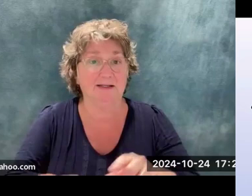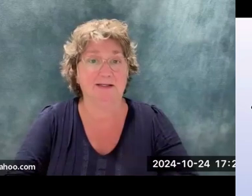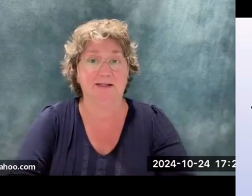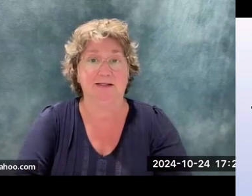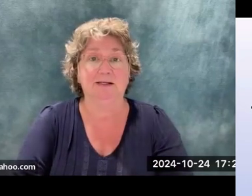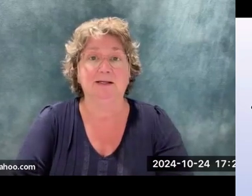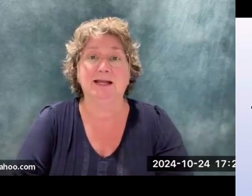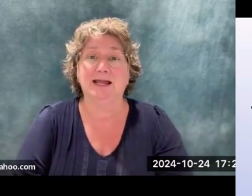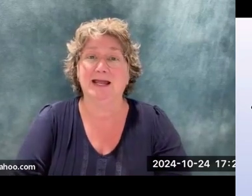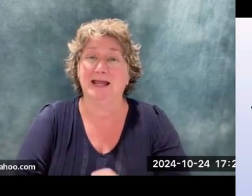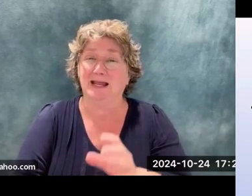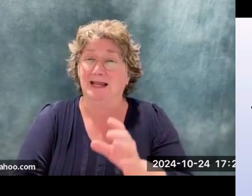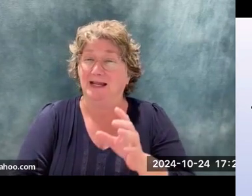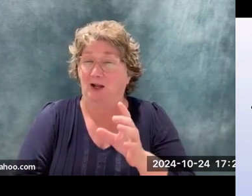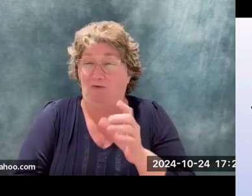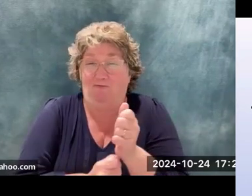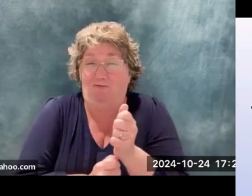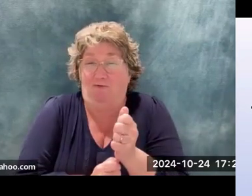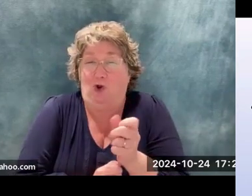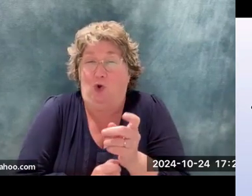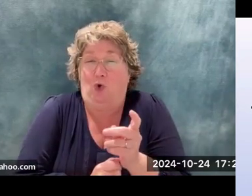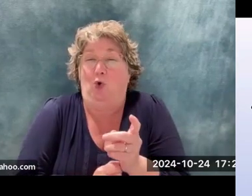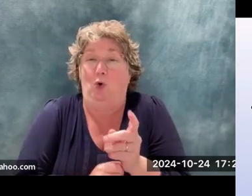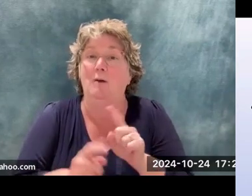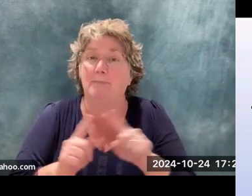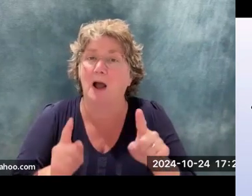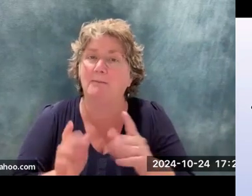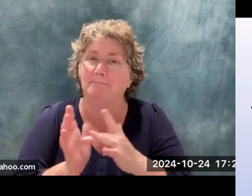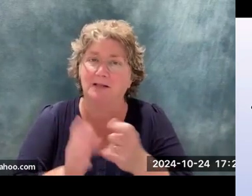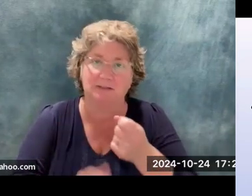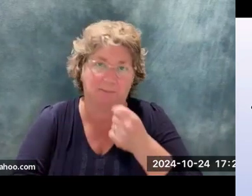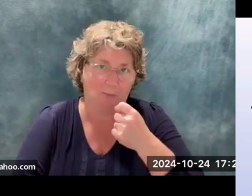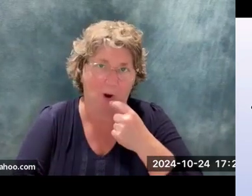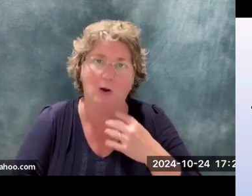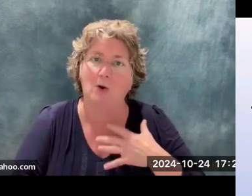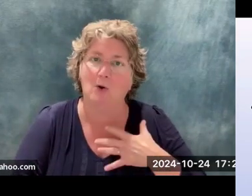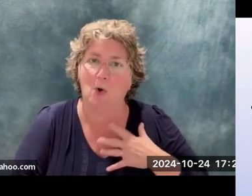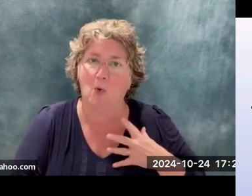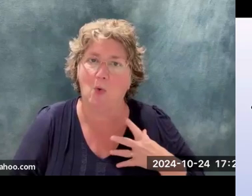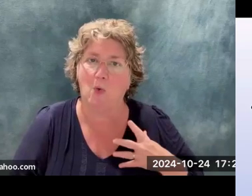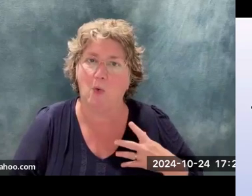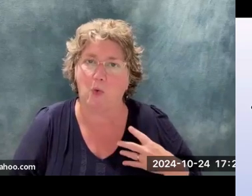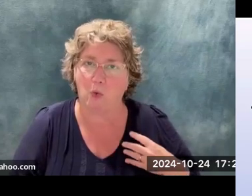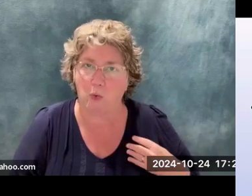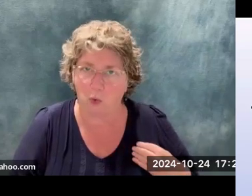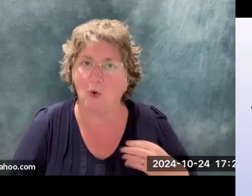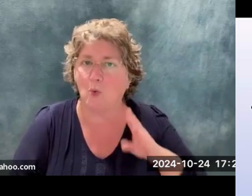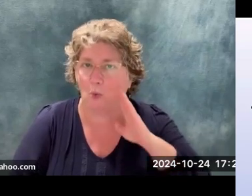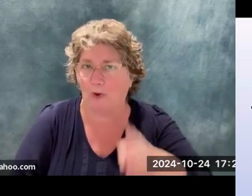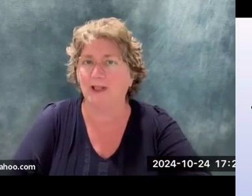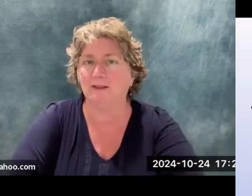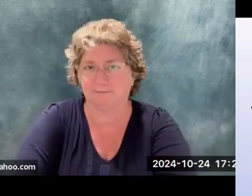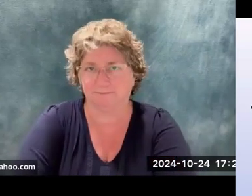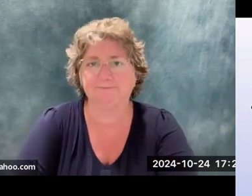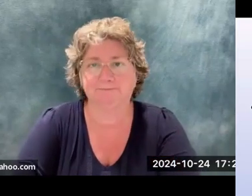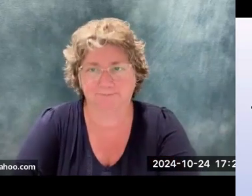rest and feel better quickly. So this is mild pericarditis or myocarditis. It is not the bad kind.